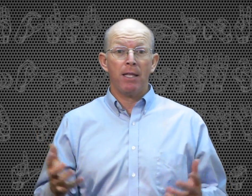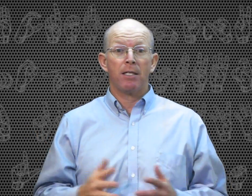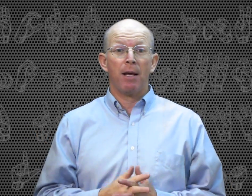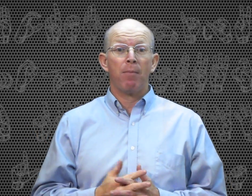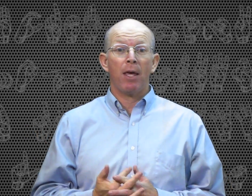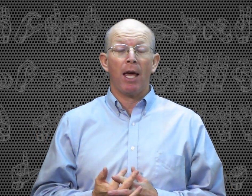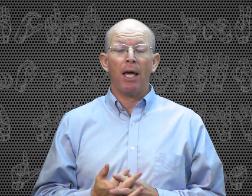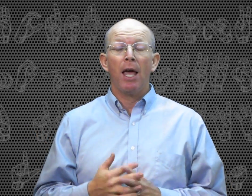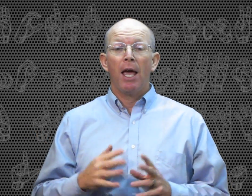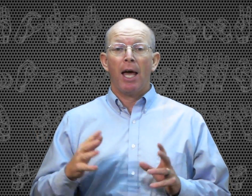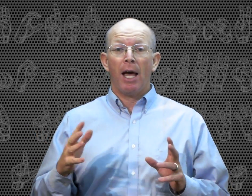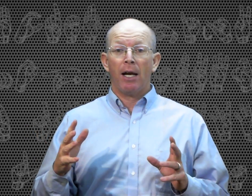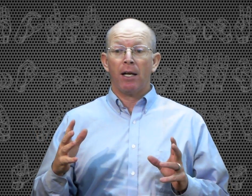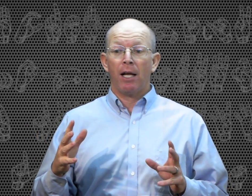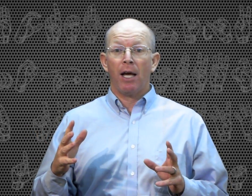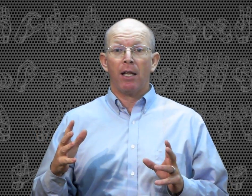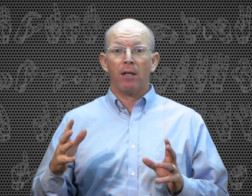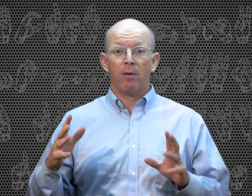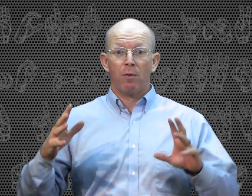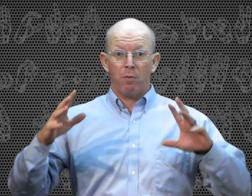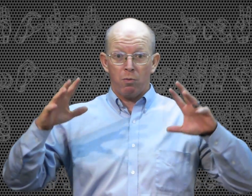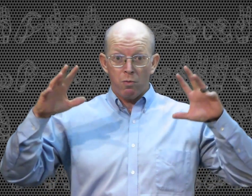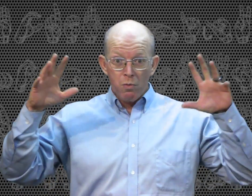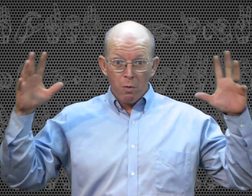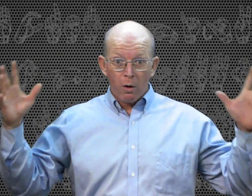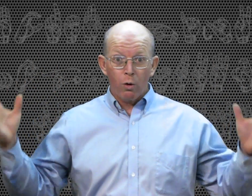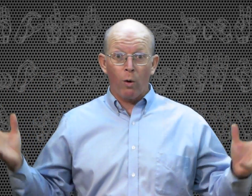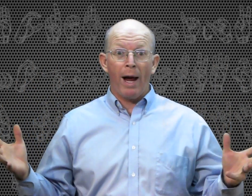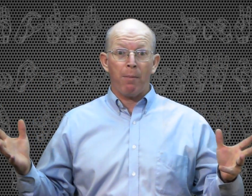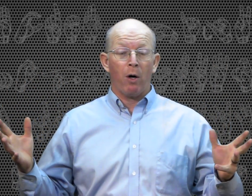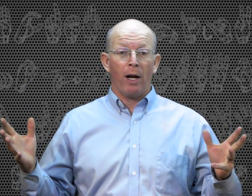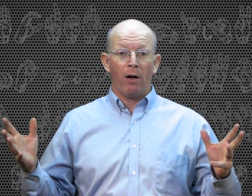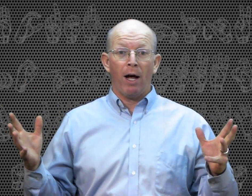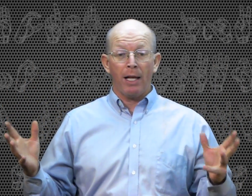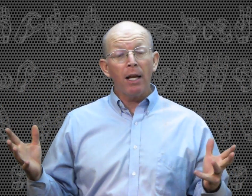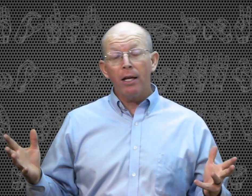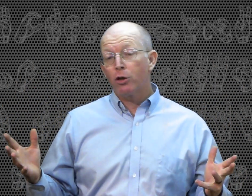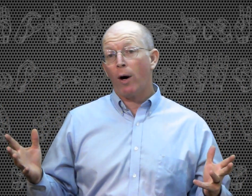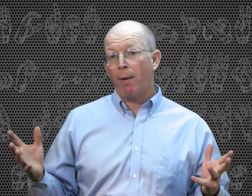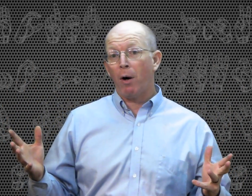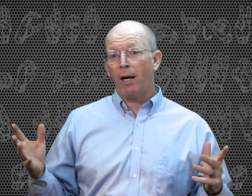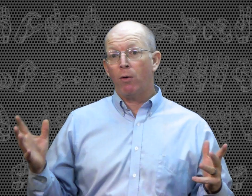They mean the same thing in grammar. Now, not English grammar.